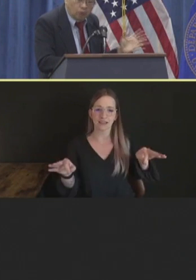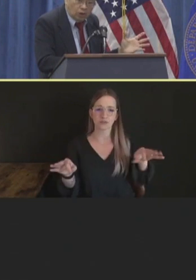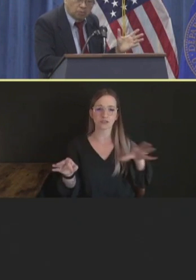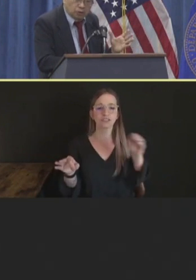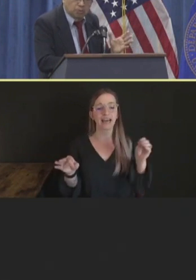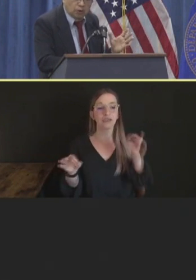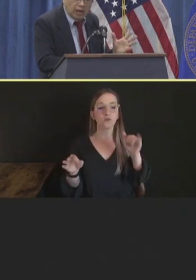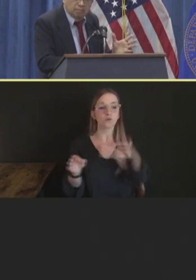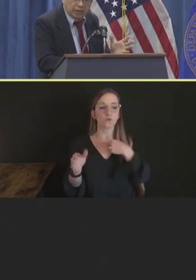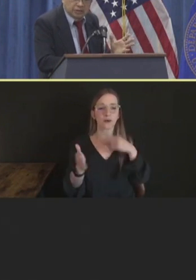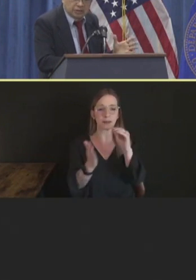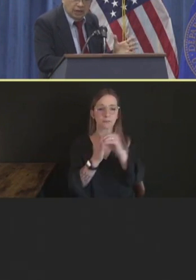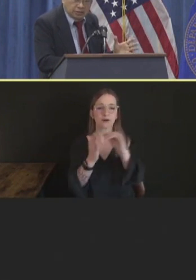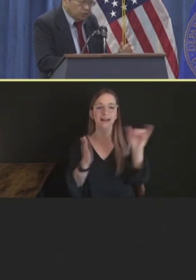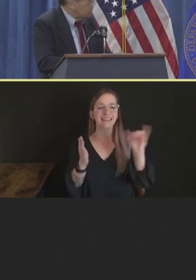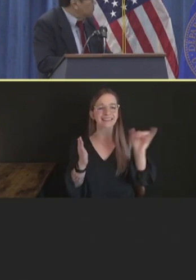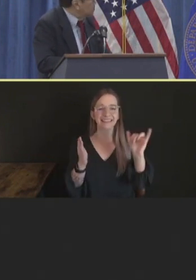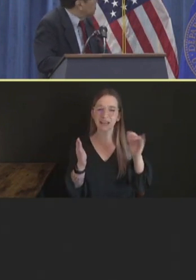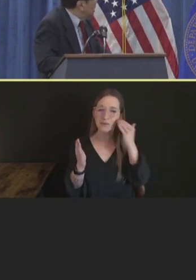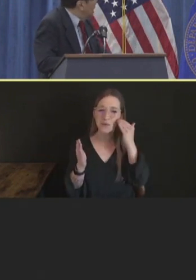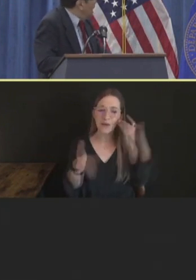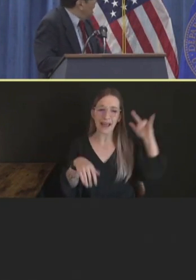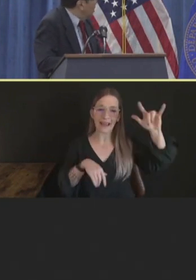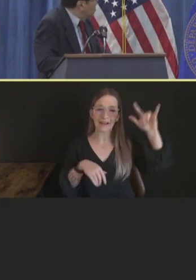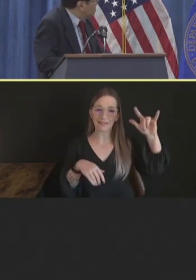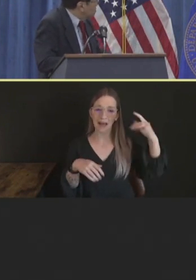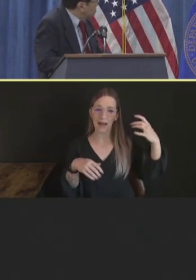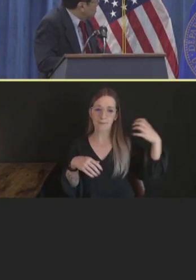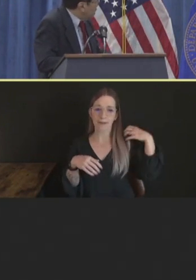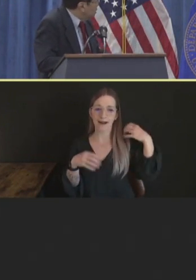multiple complex systems.